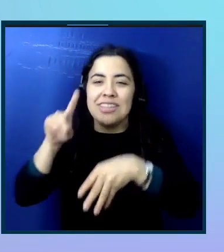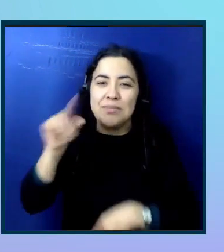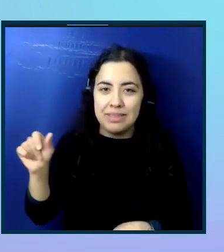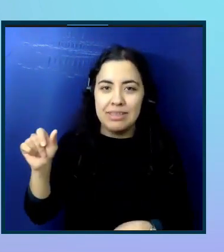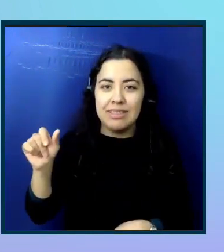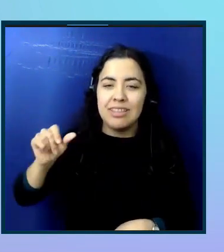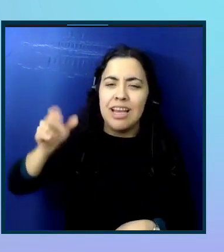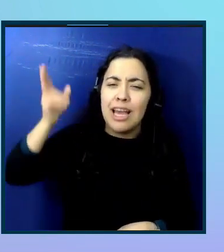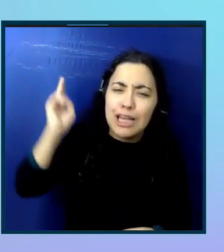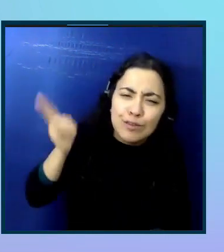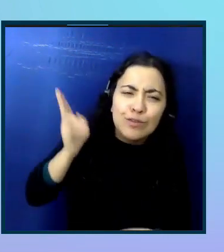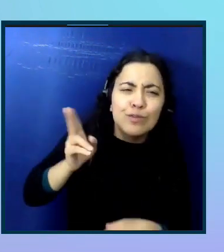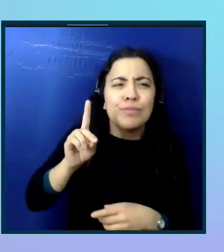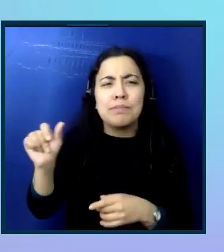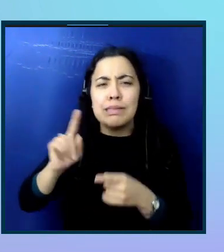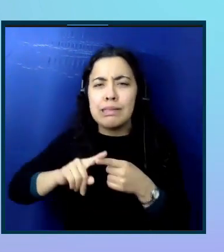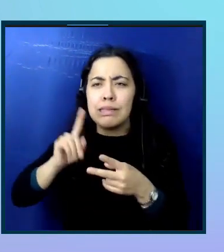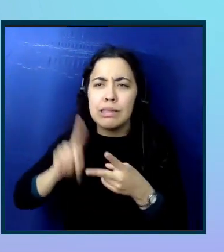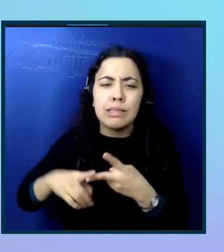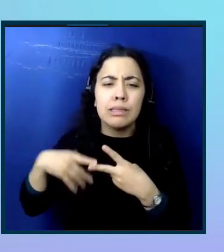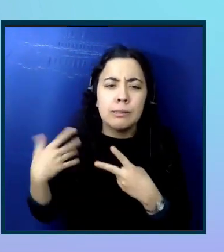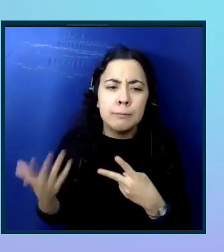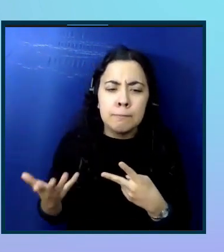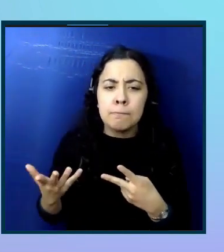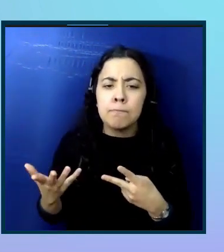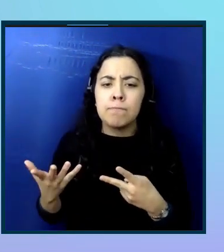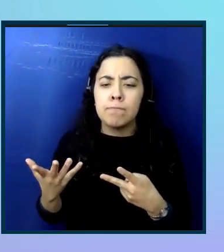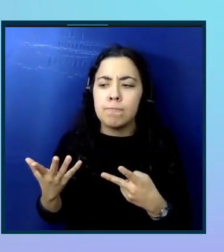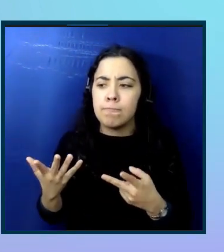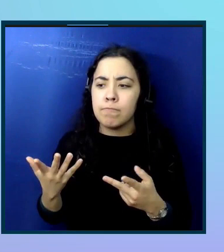to how governments perceive disabilities